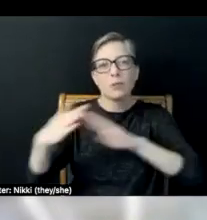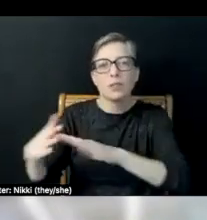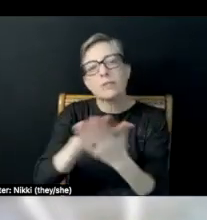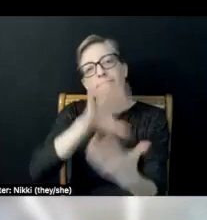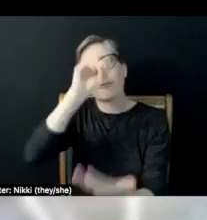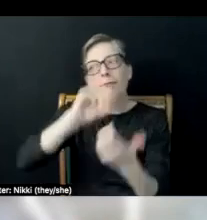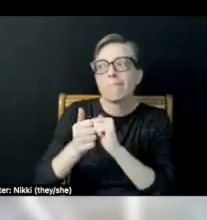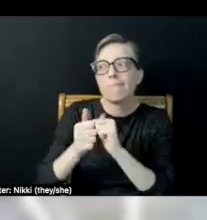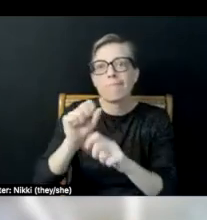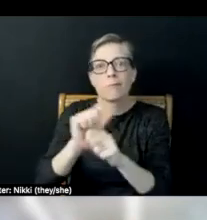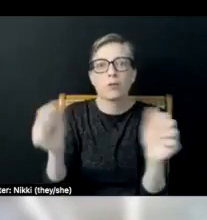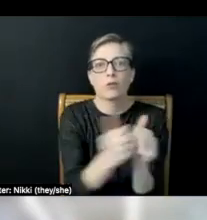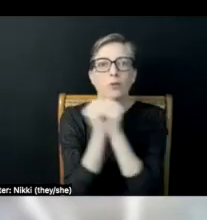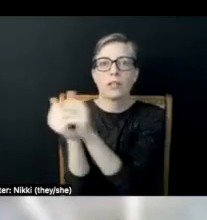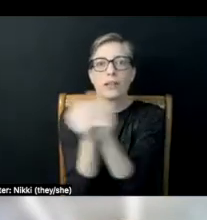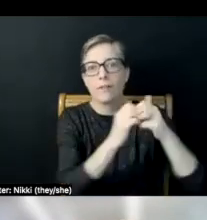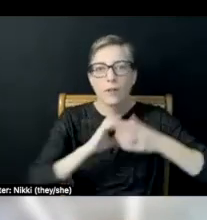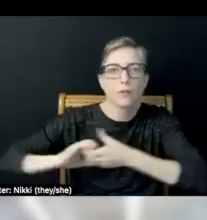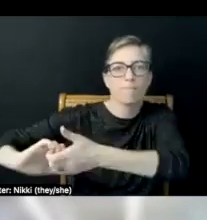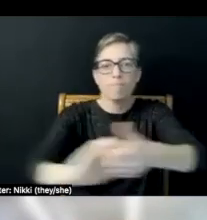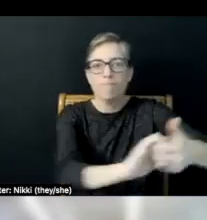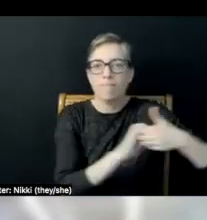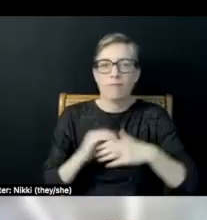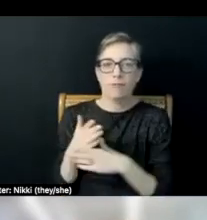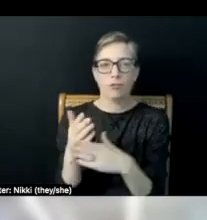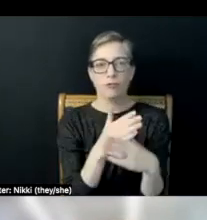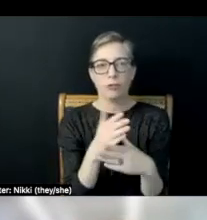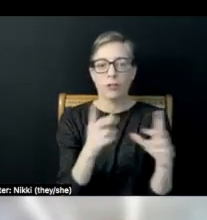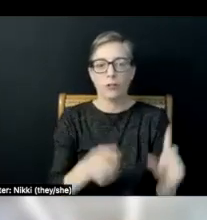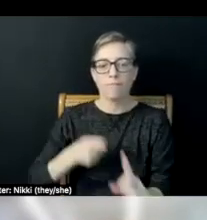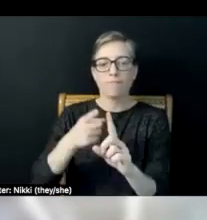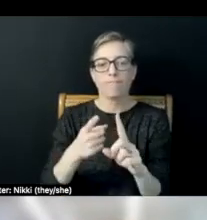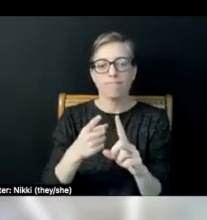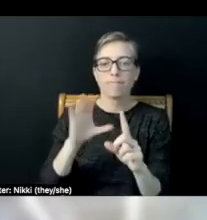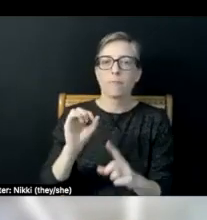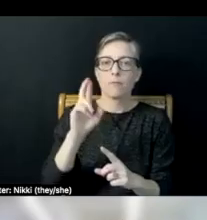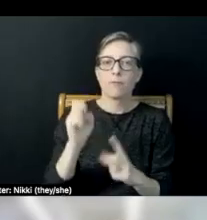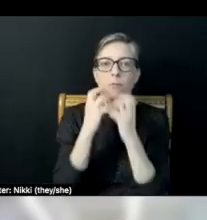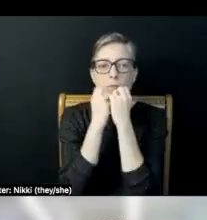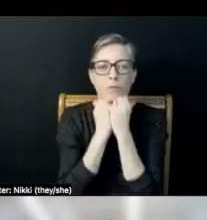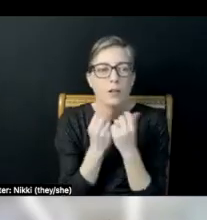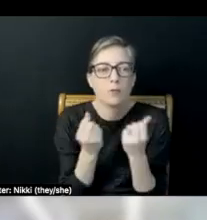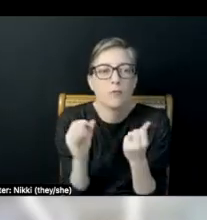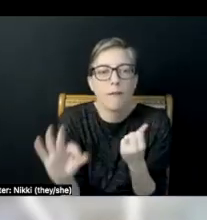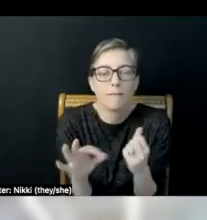the same core values of inclusion. Patrick.